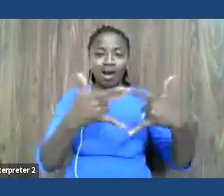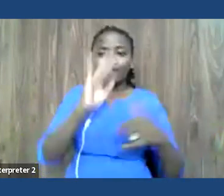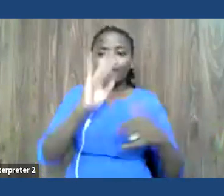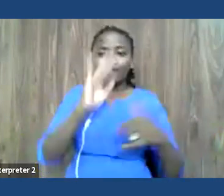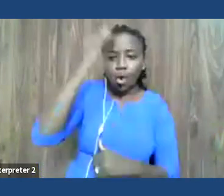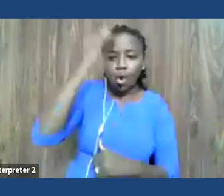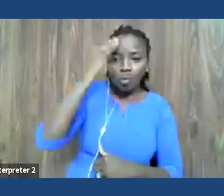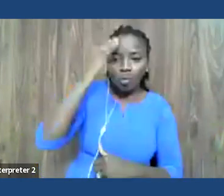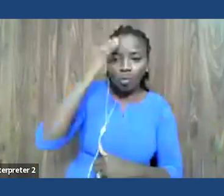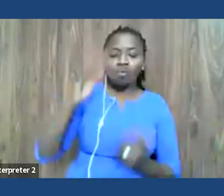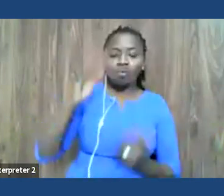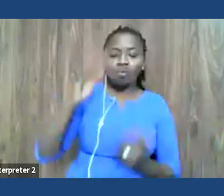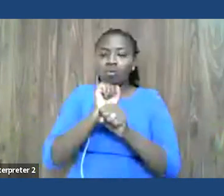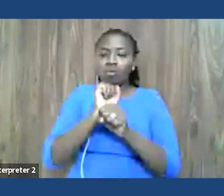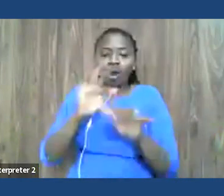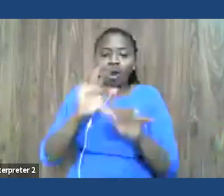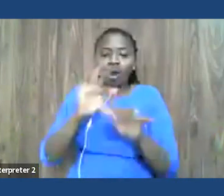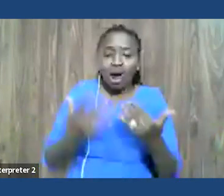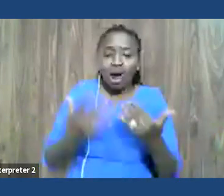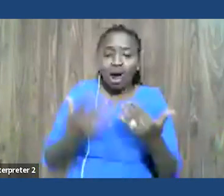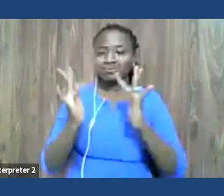that we've been following and promoting globally.